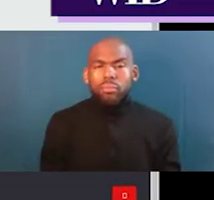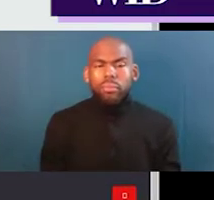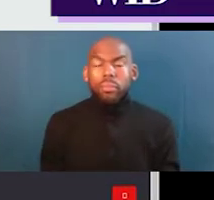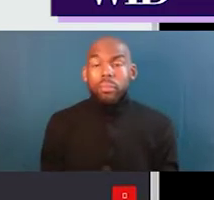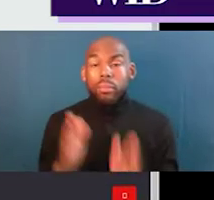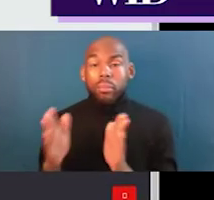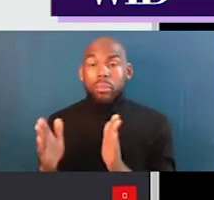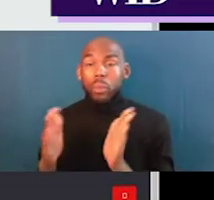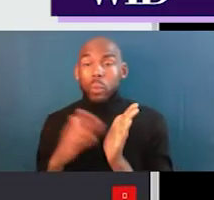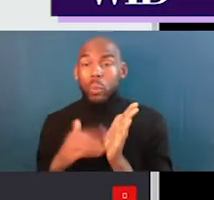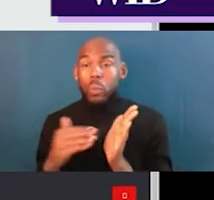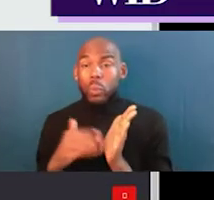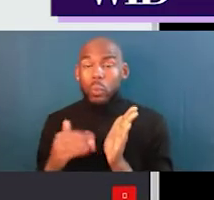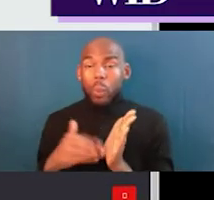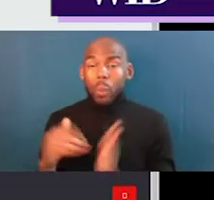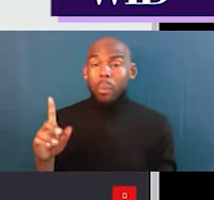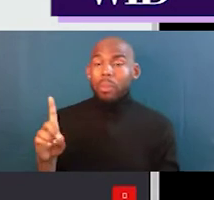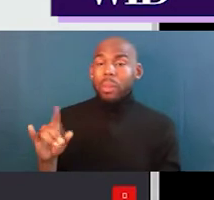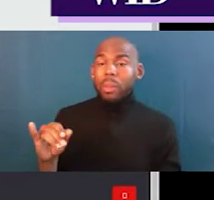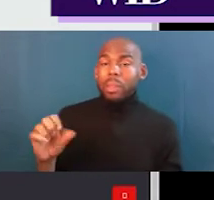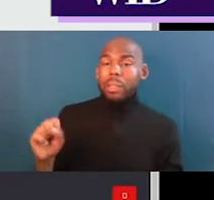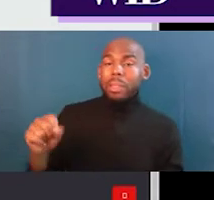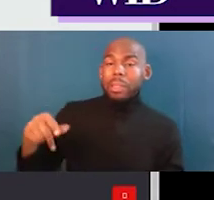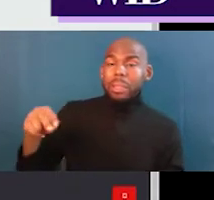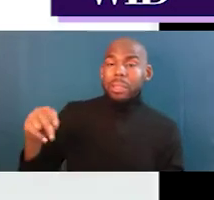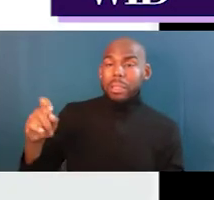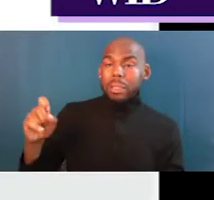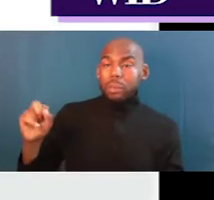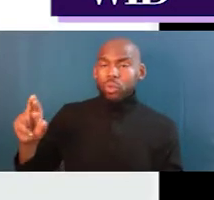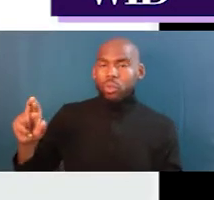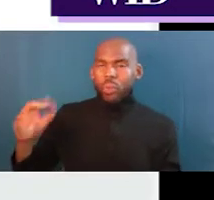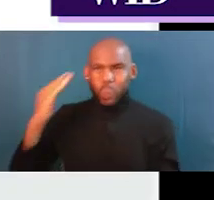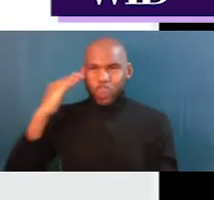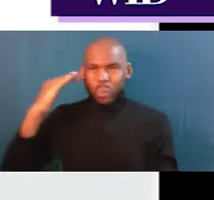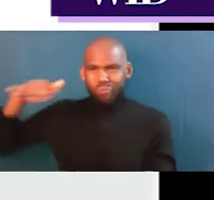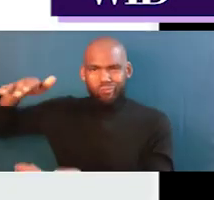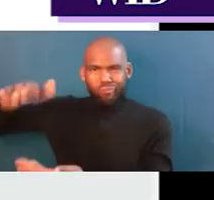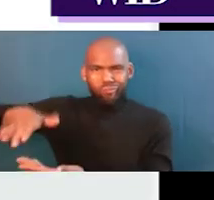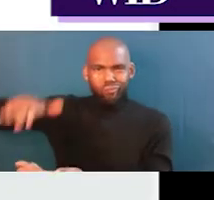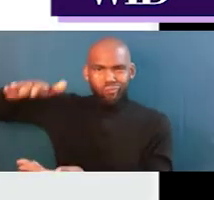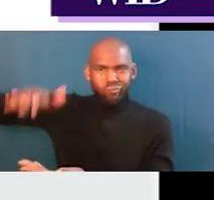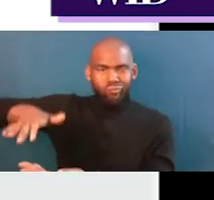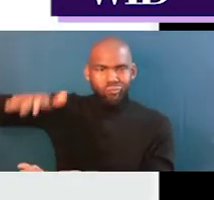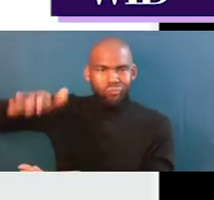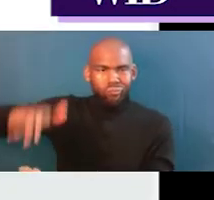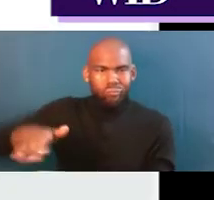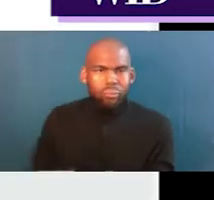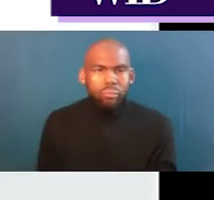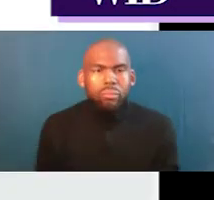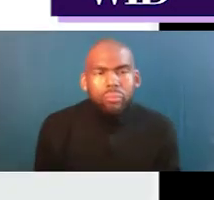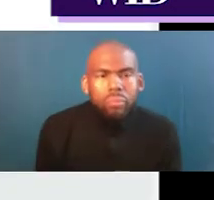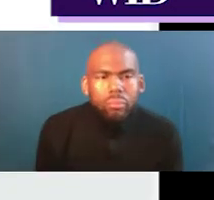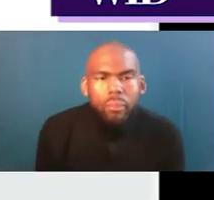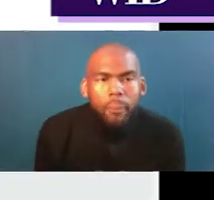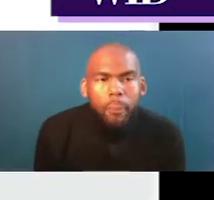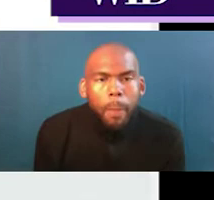Aha, soap dispenser. >> AUTOMATED VOICE: Enter. Products. Level two link soap dispenser. >> CHRISTINA CLIFT: Got it.